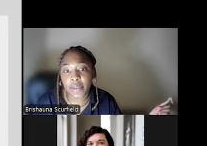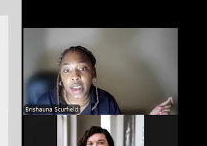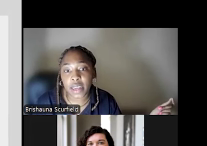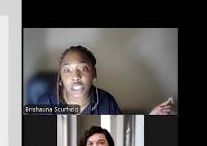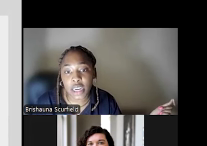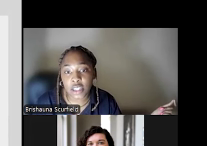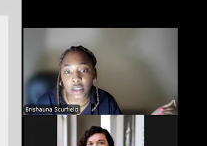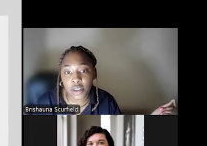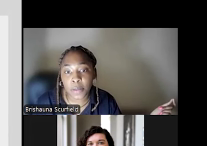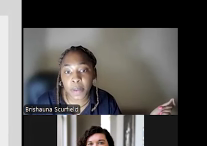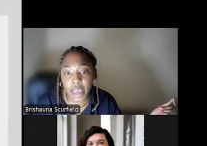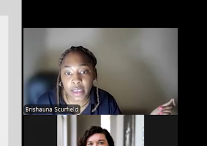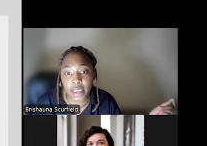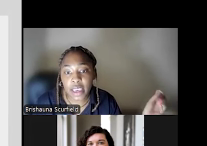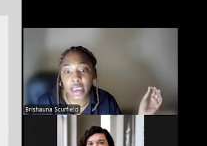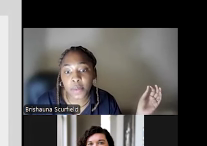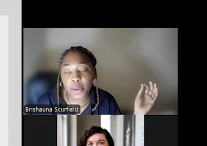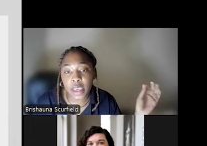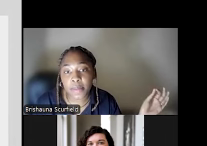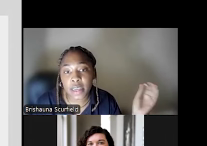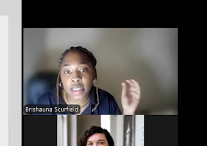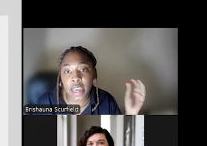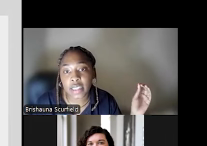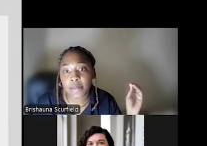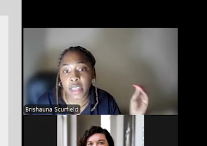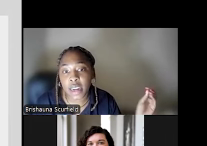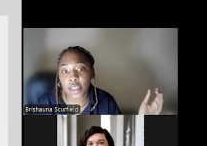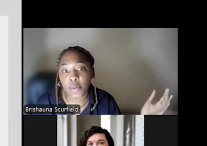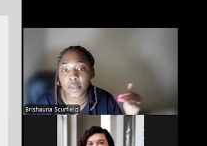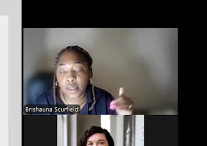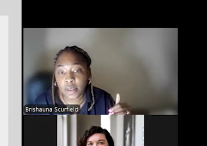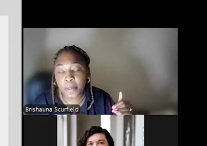and I can change the color to black and it will keep the exact same setting throughout